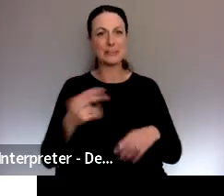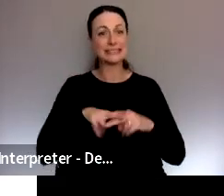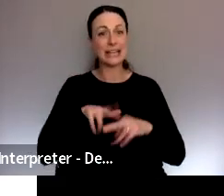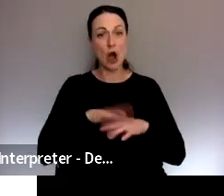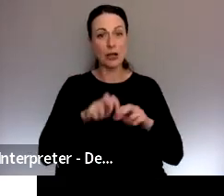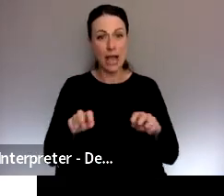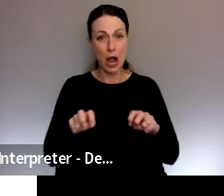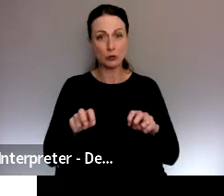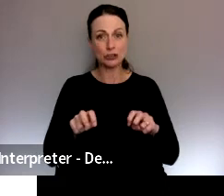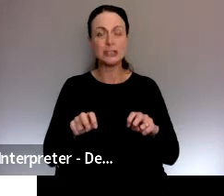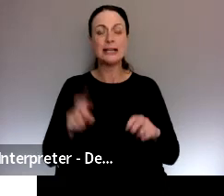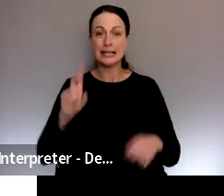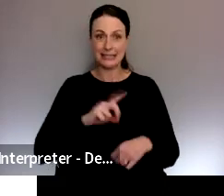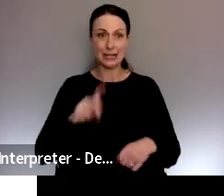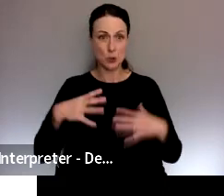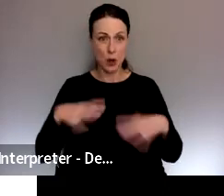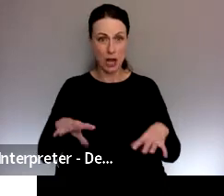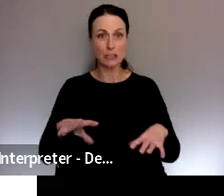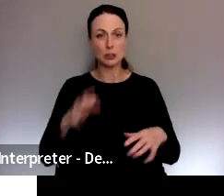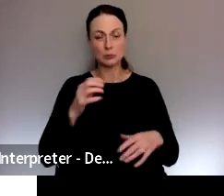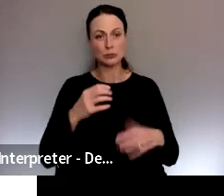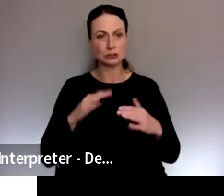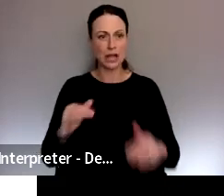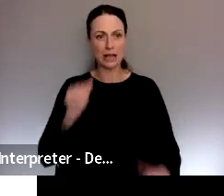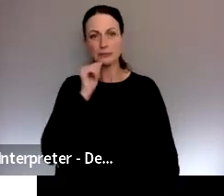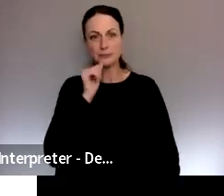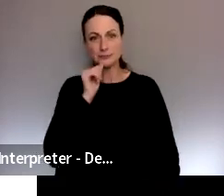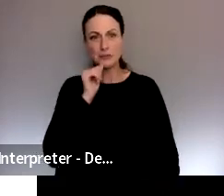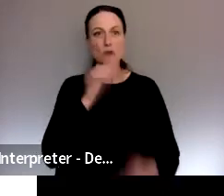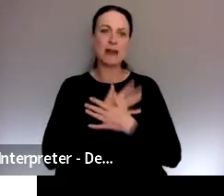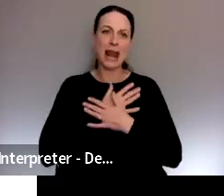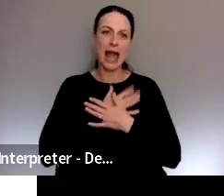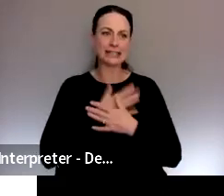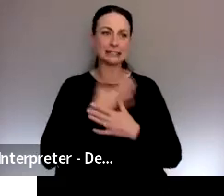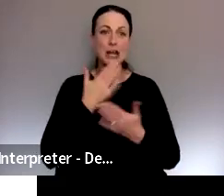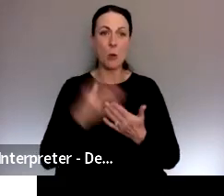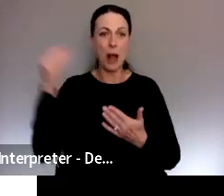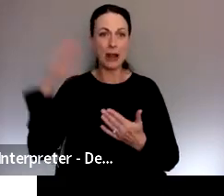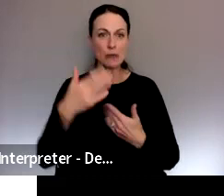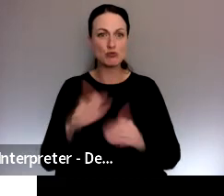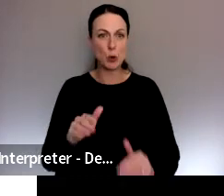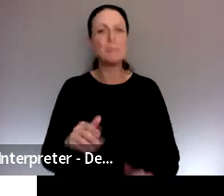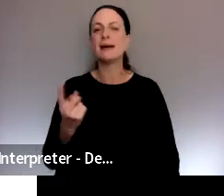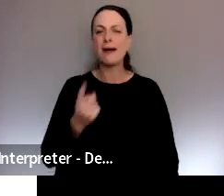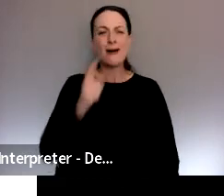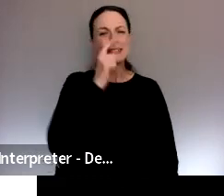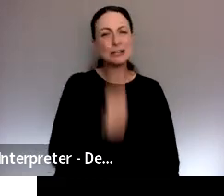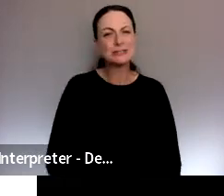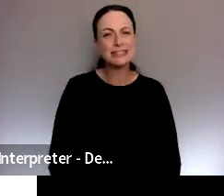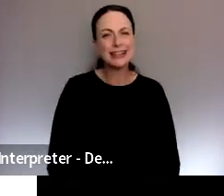sitting on a couch." "Dinosaur costume child is sucking his thumb while relaxed in a living room." I always think it's interesting because...